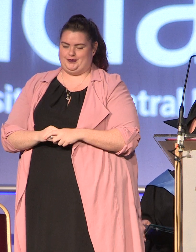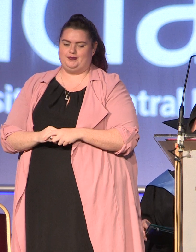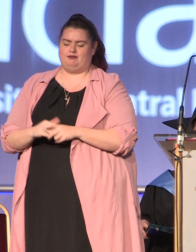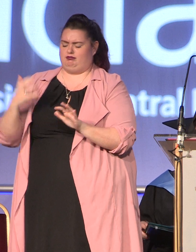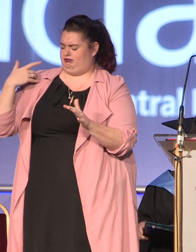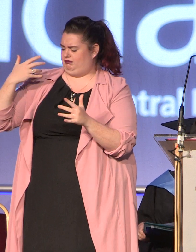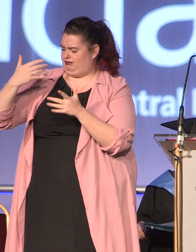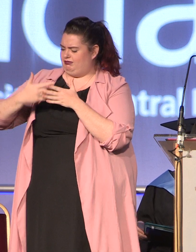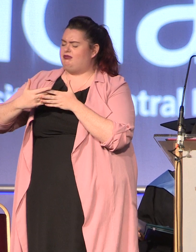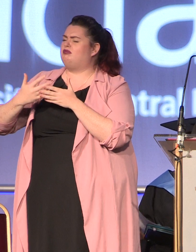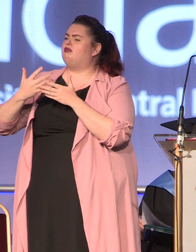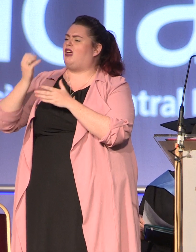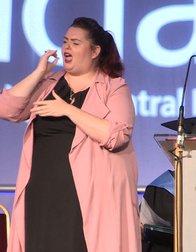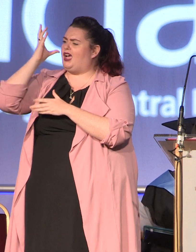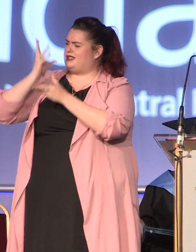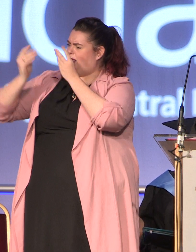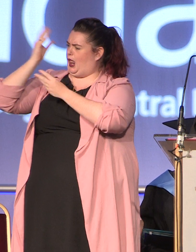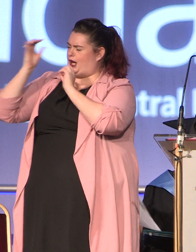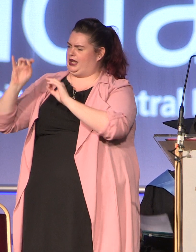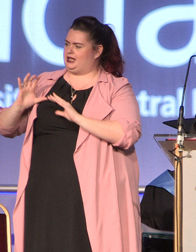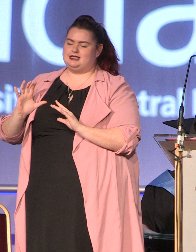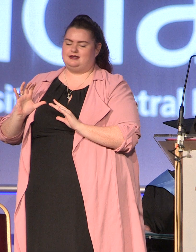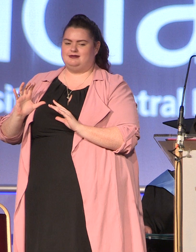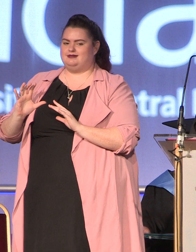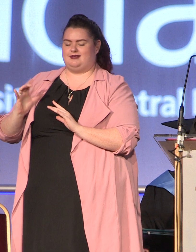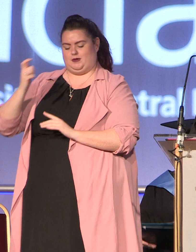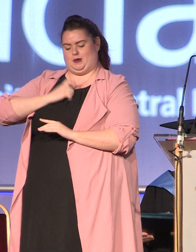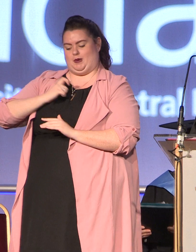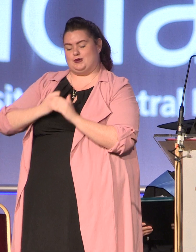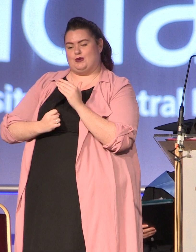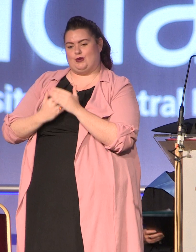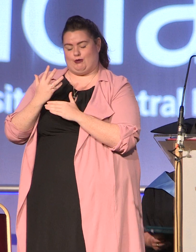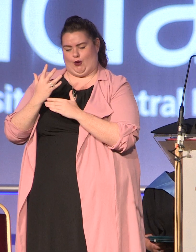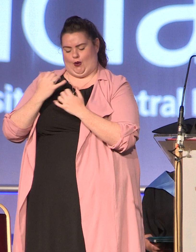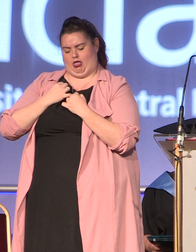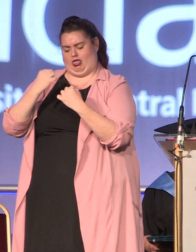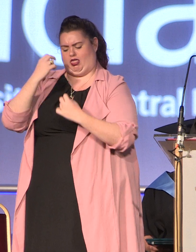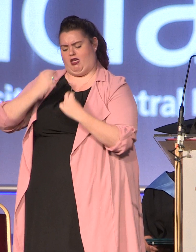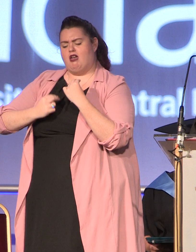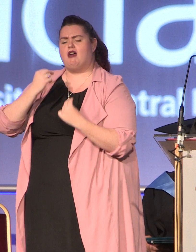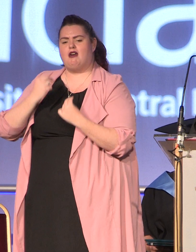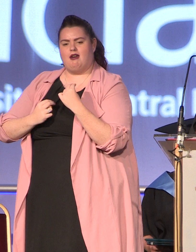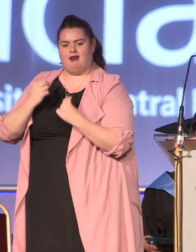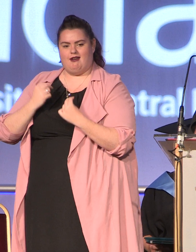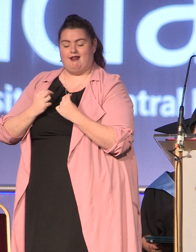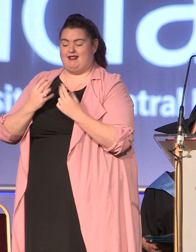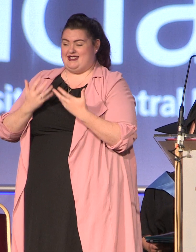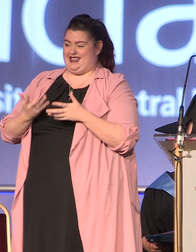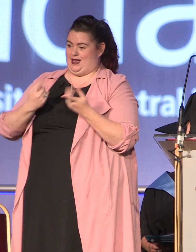it was time for personal growth and discovery and we all gather now to celebrate your massive